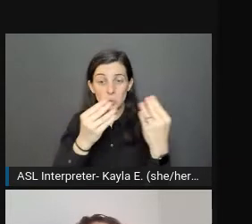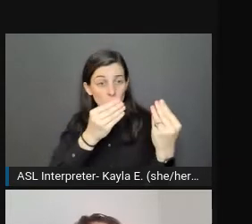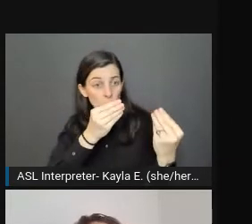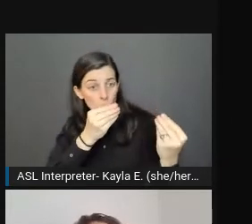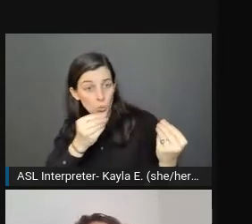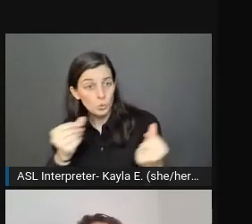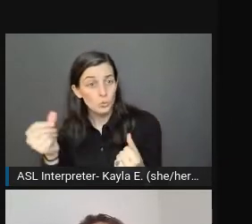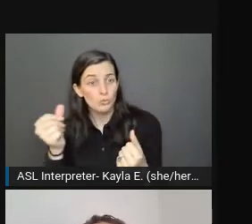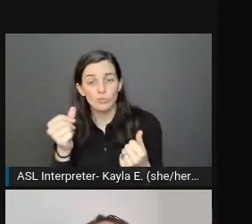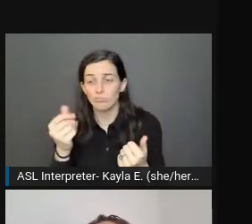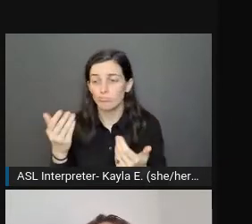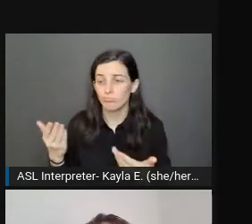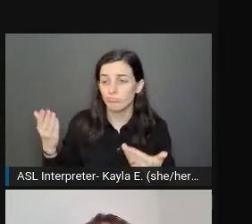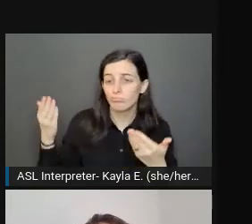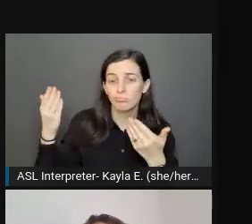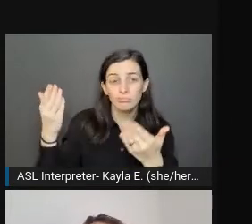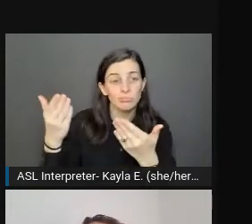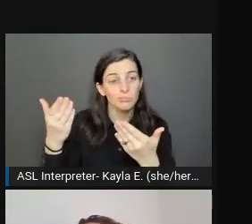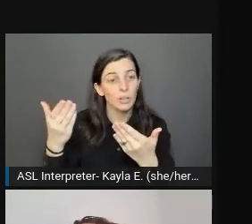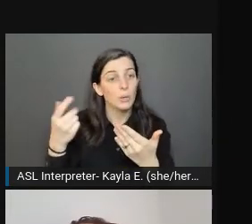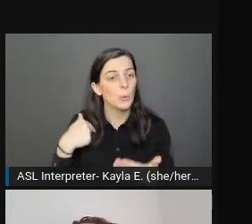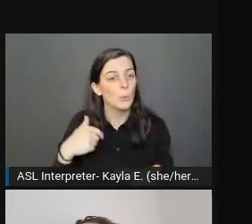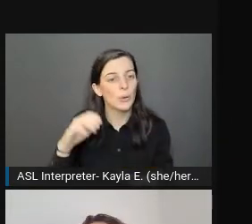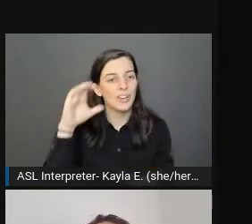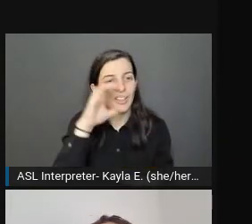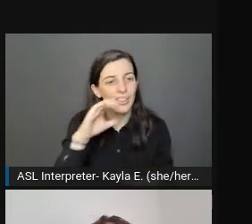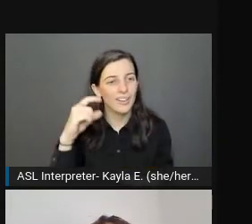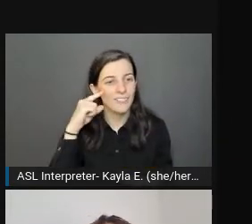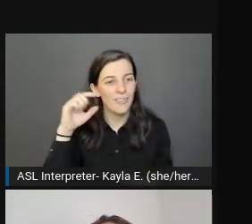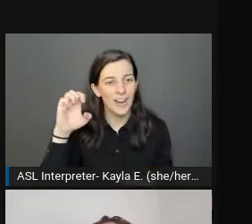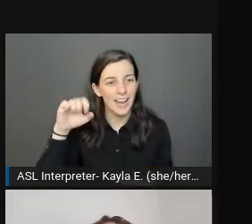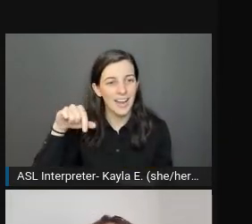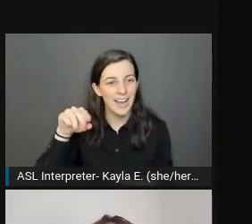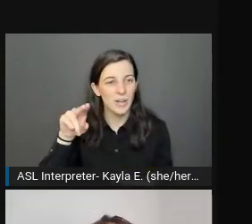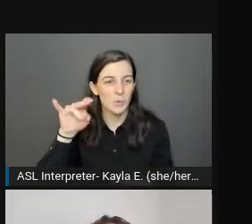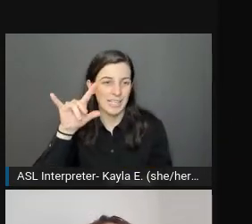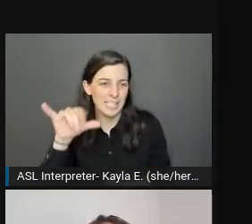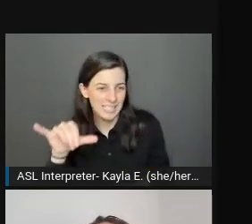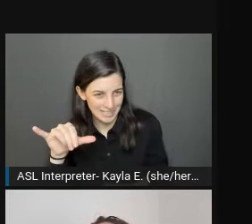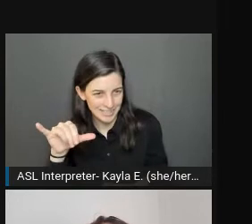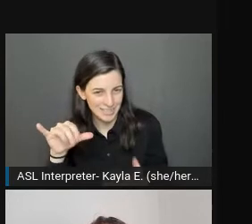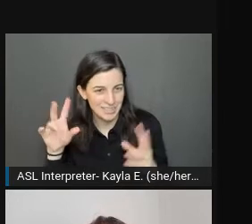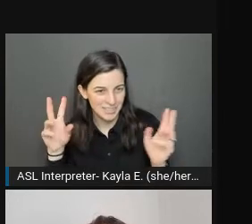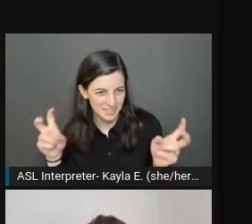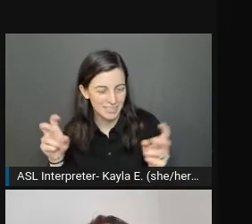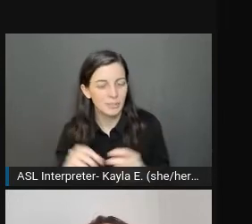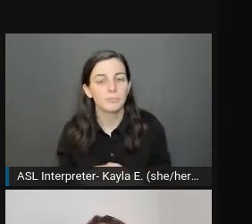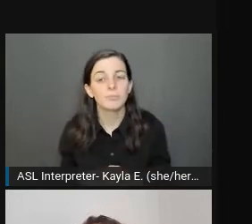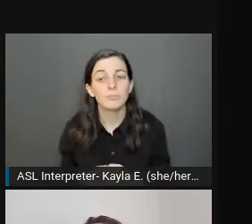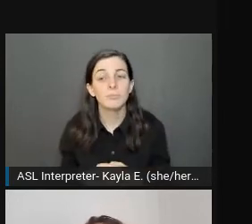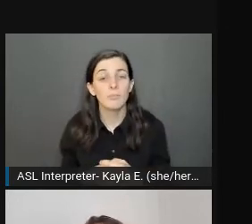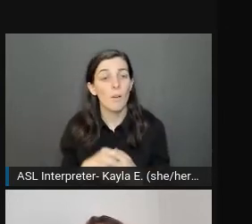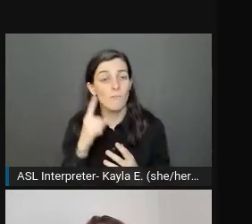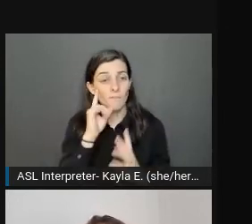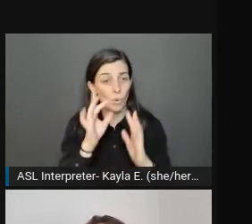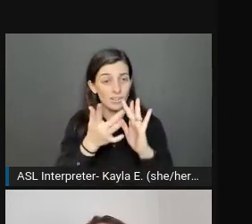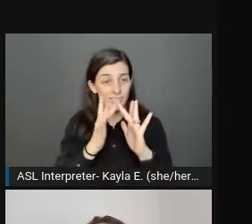Therefore, we're seeking equity. When I'm viewing accessibility and specifically, digital accessibility and how I perceive the world,